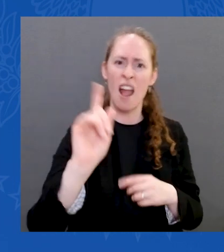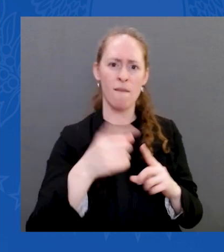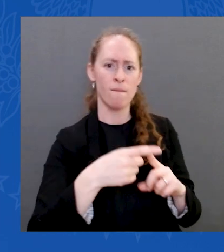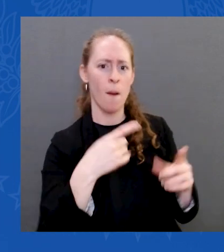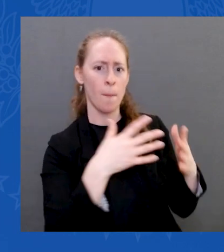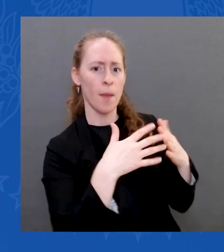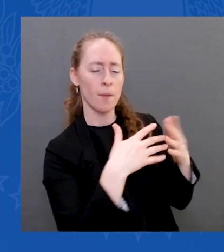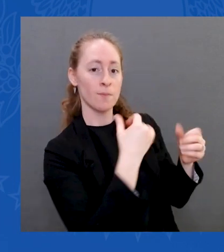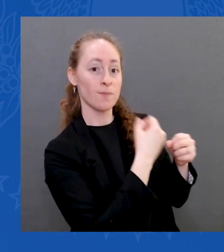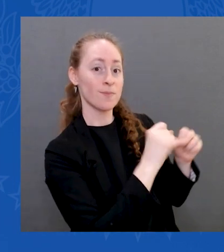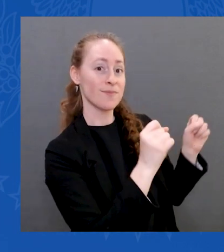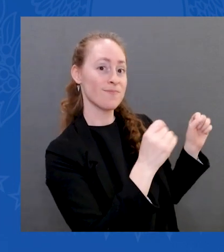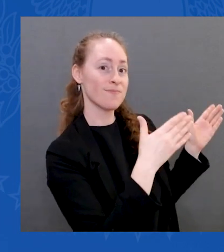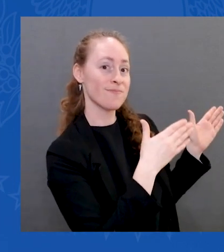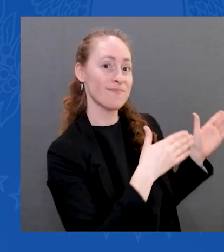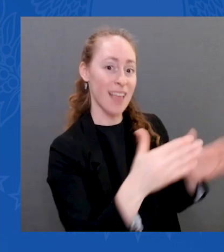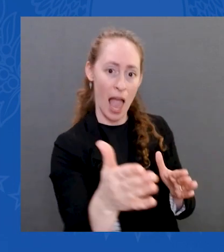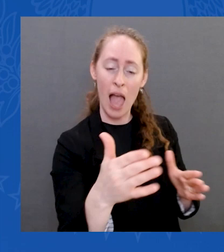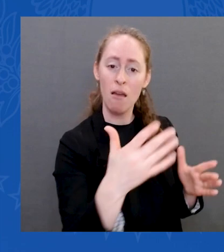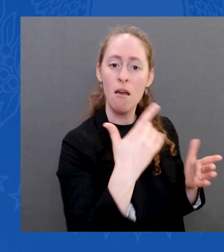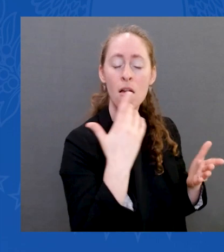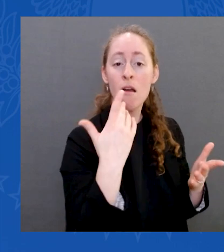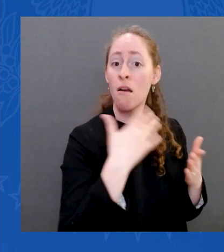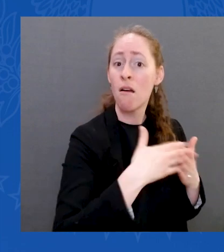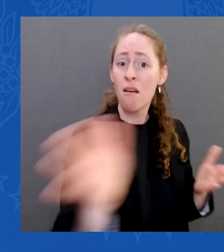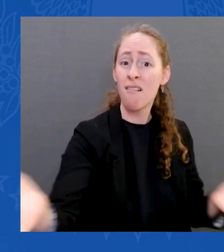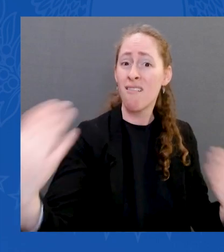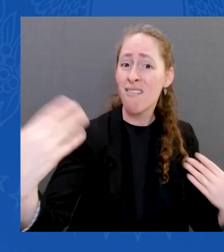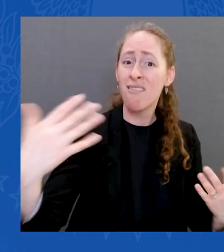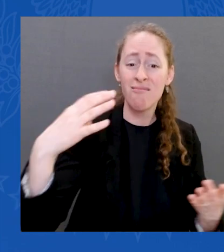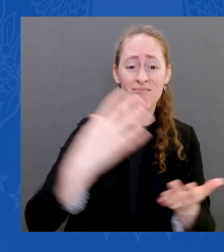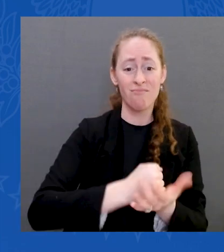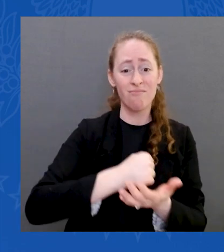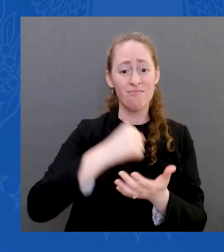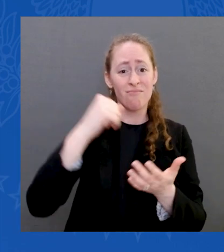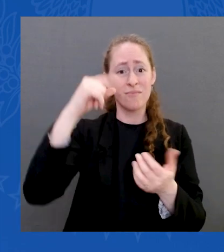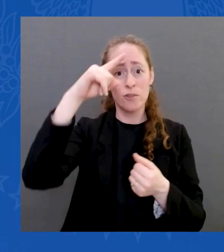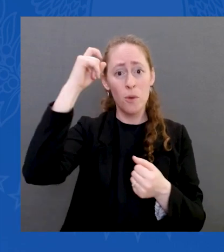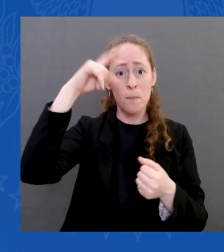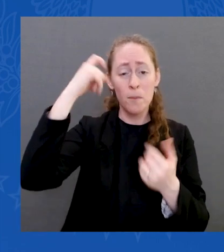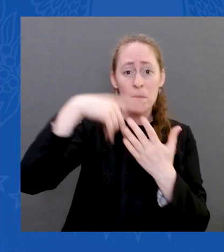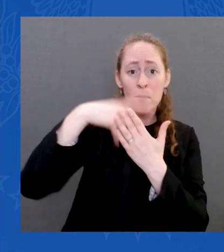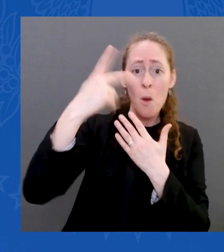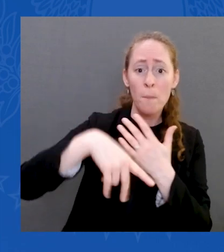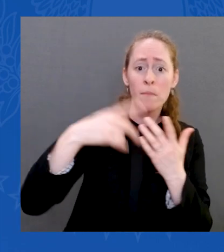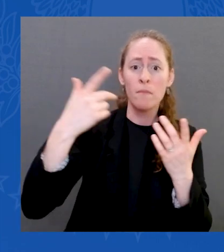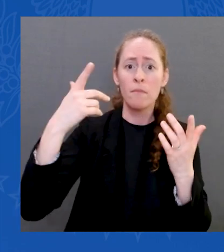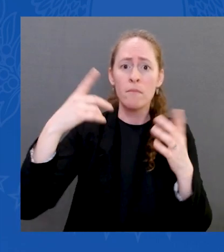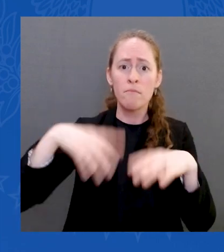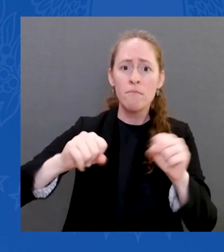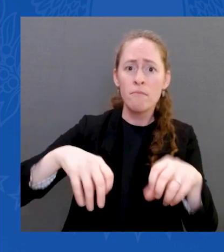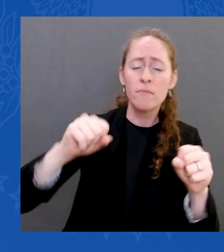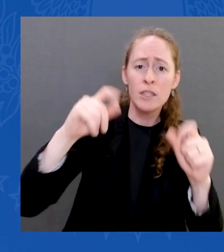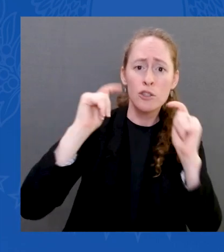summer learning and tutoring programs to give students the extra time and attention they need to catch up and develop